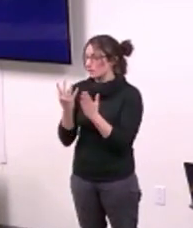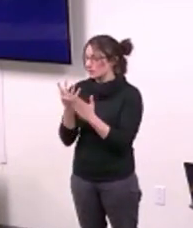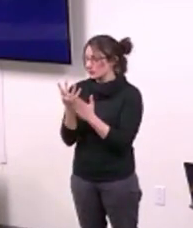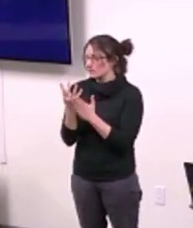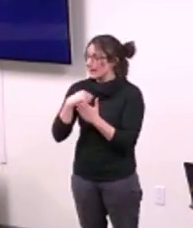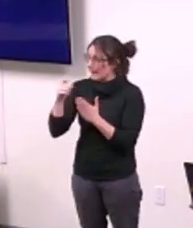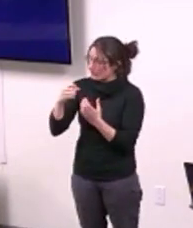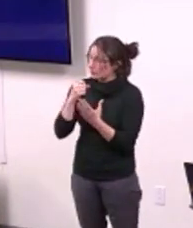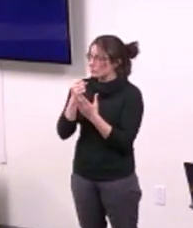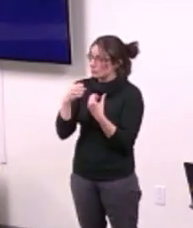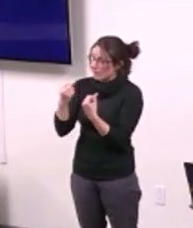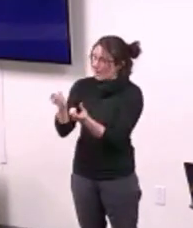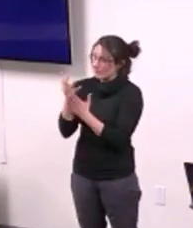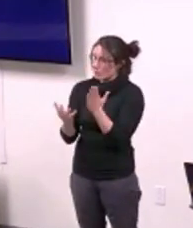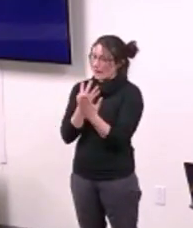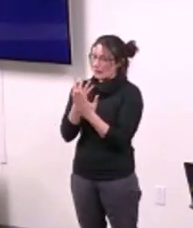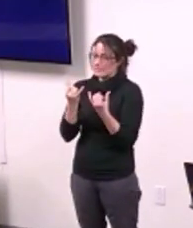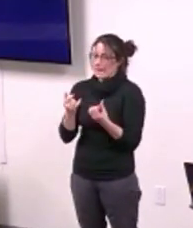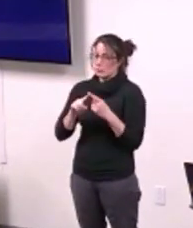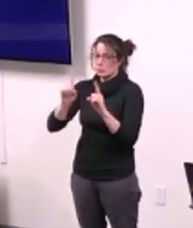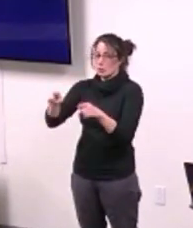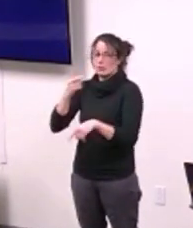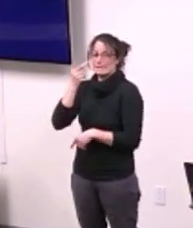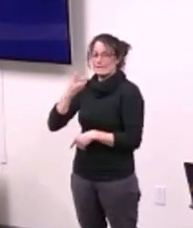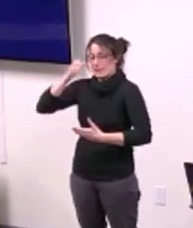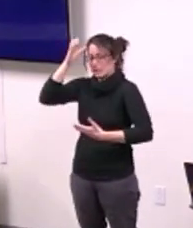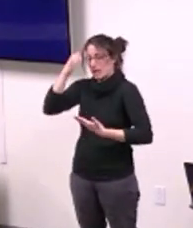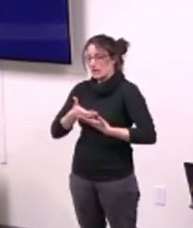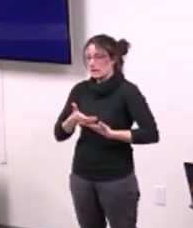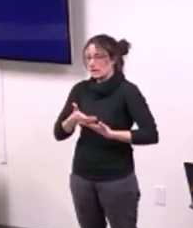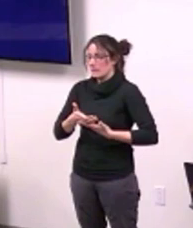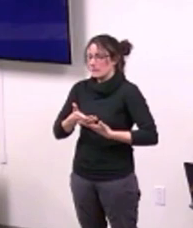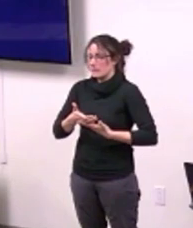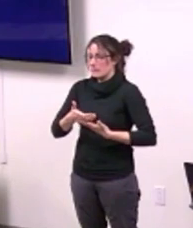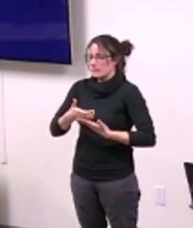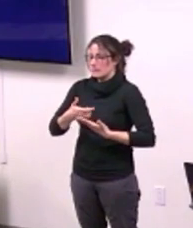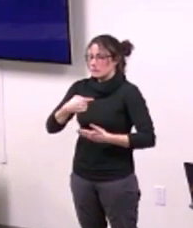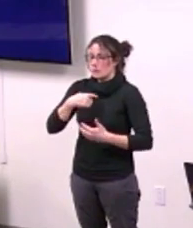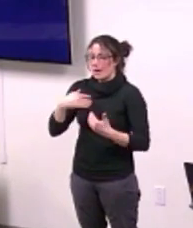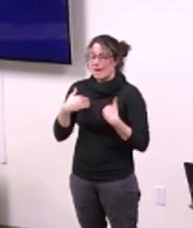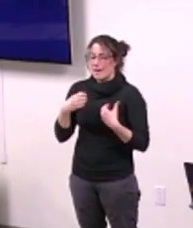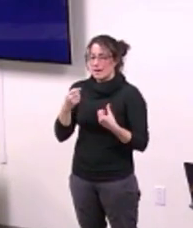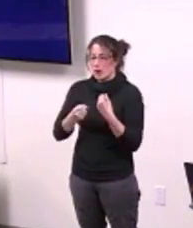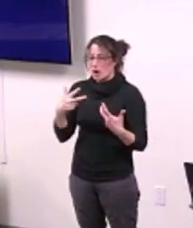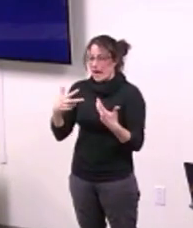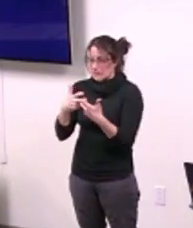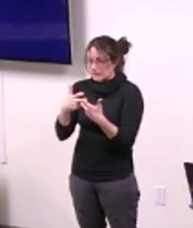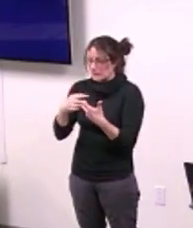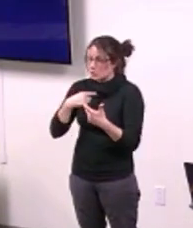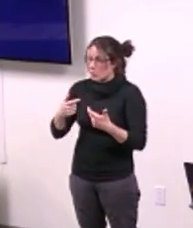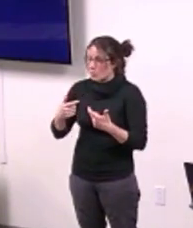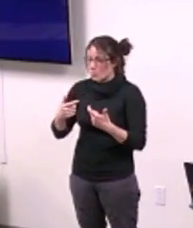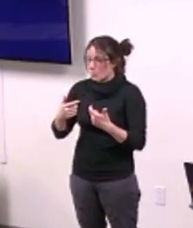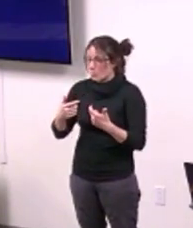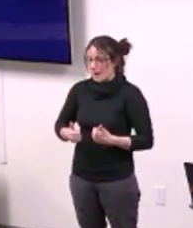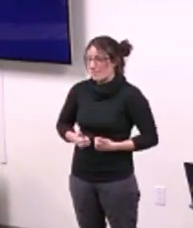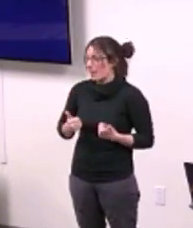to drive to currently see him. I suffered a car accident and I'm alive like just because God is so good.